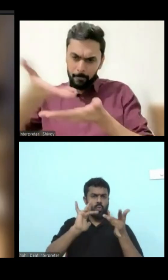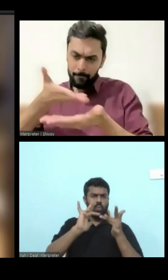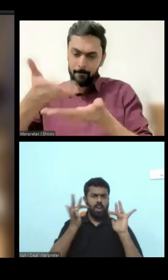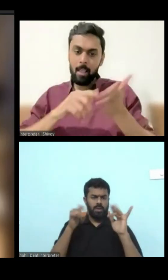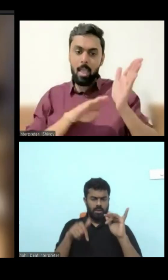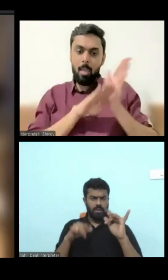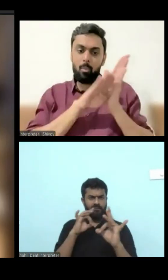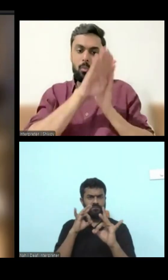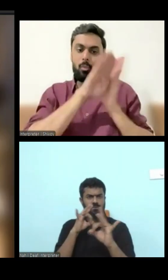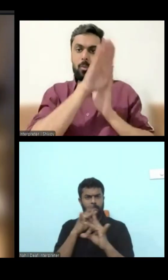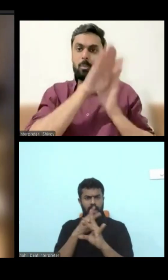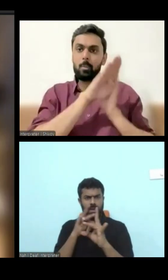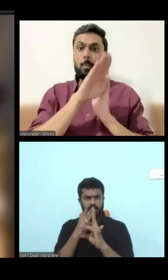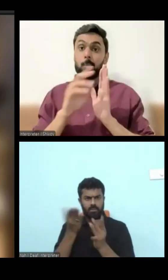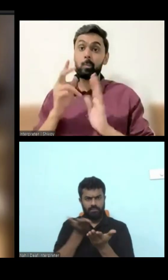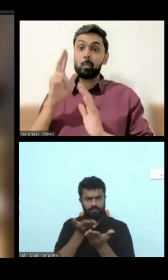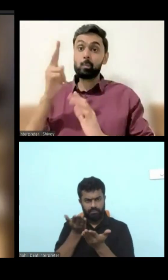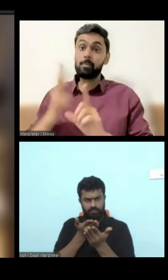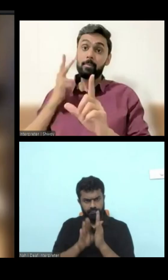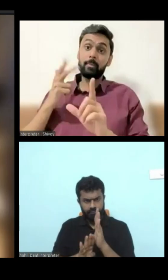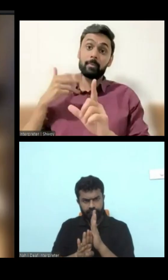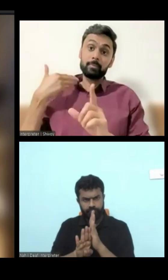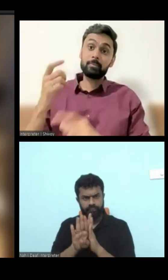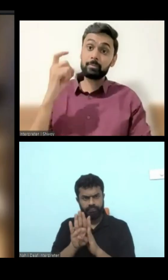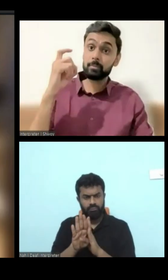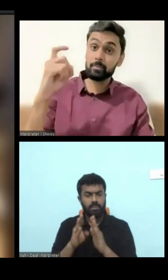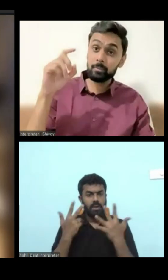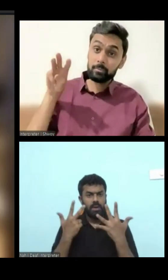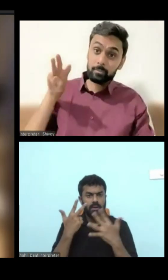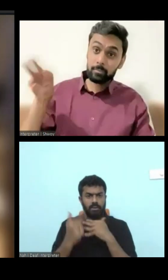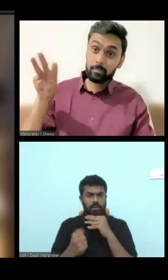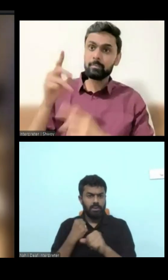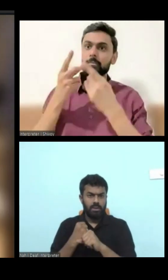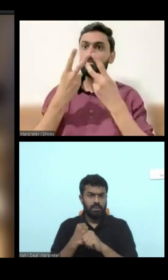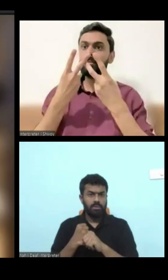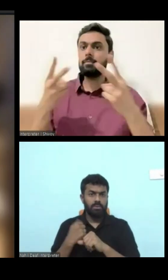So, over the last 8 years, we have got about 7000 odd different educational content, mostly